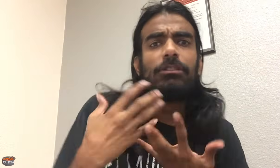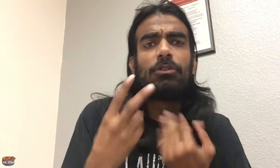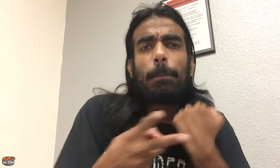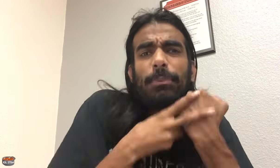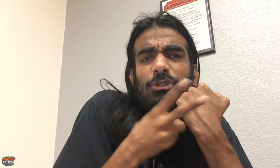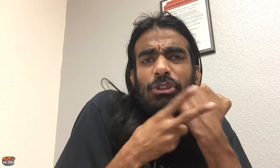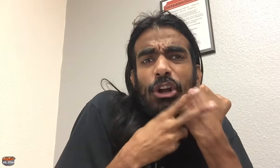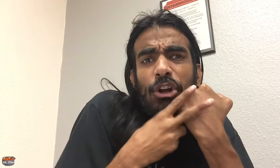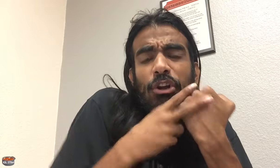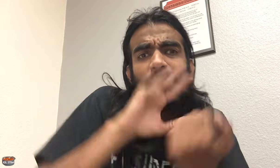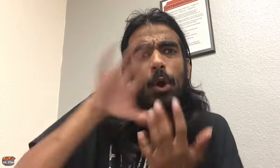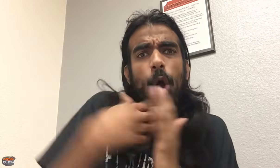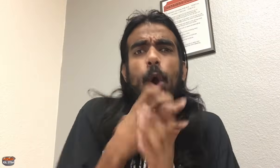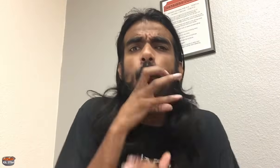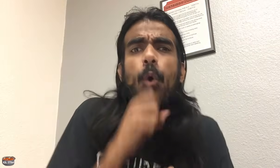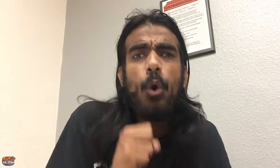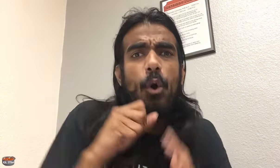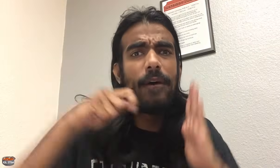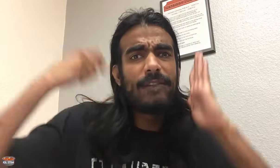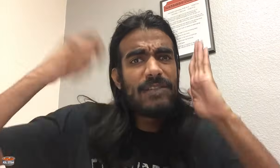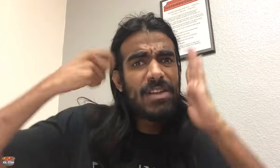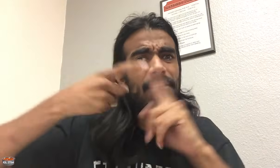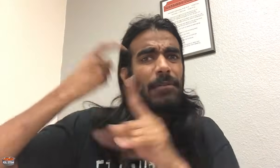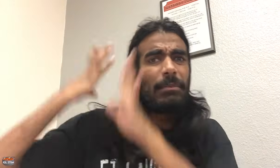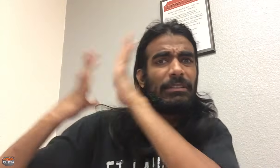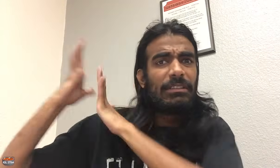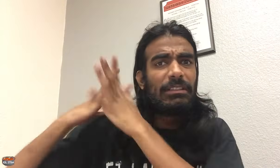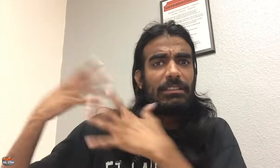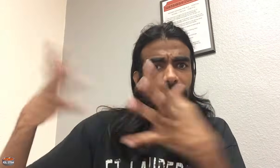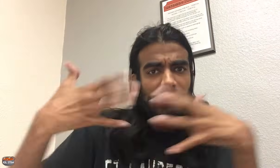Association of the Deaf decided to start preserving all of these old